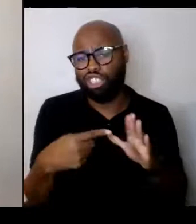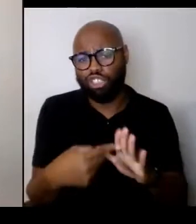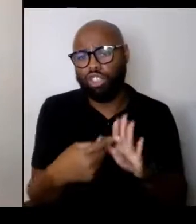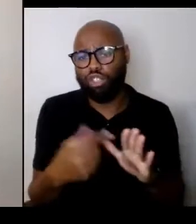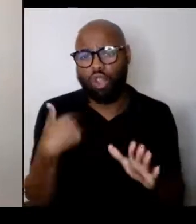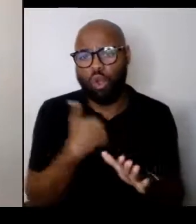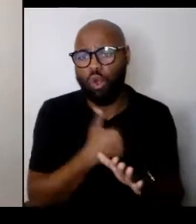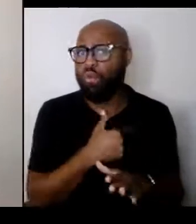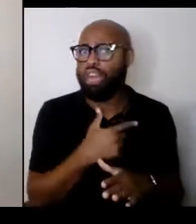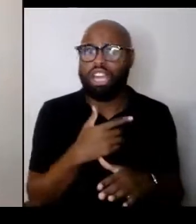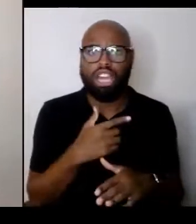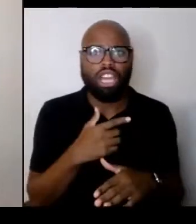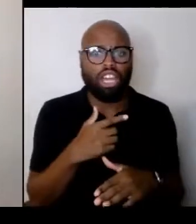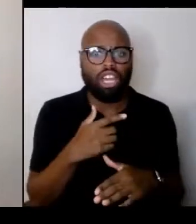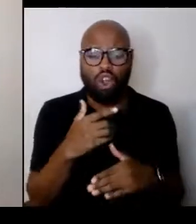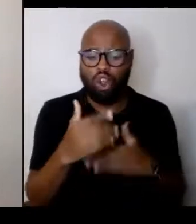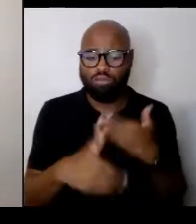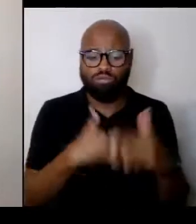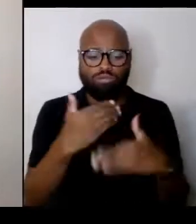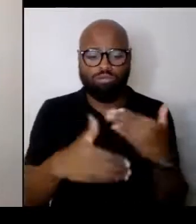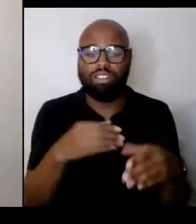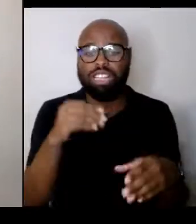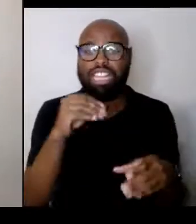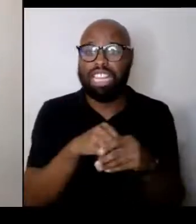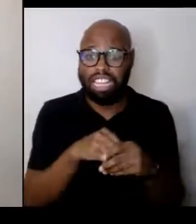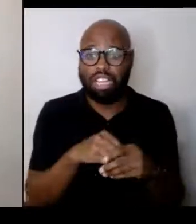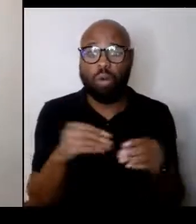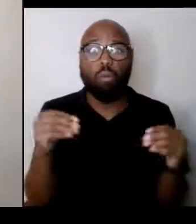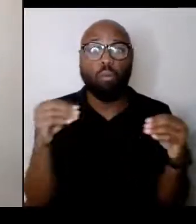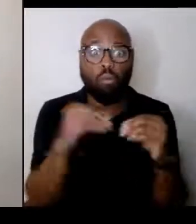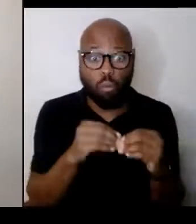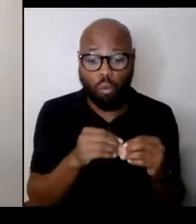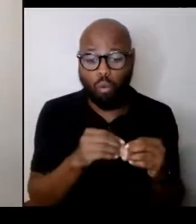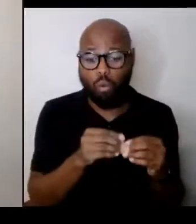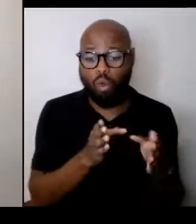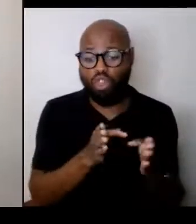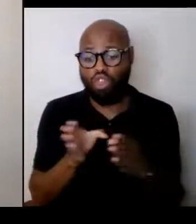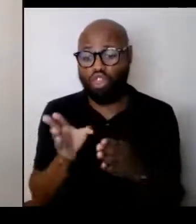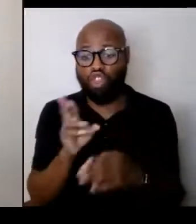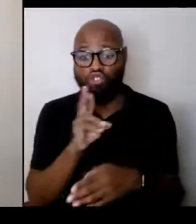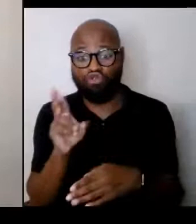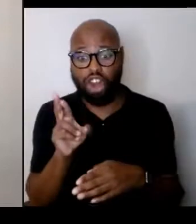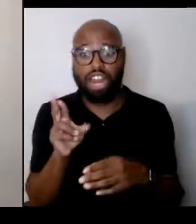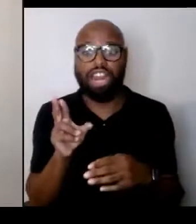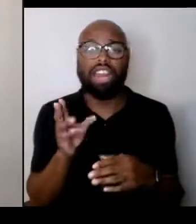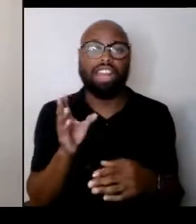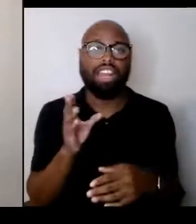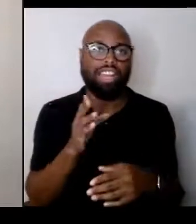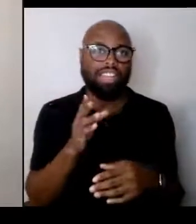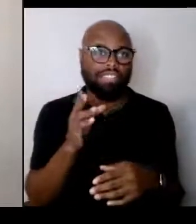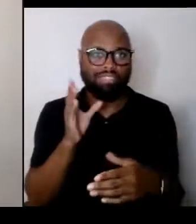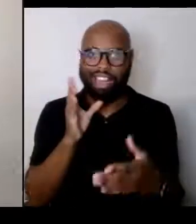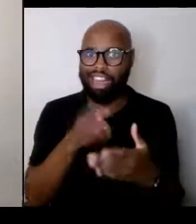and we're moving into even more anti-immigrant sentiment, especially in our legal system.